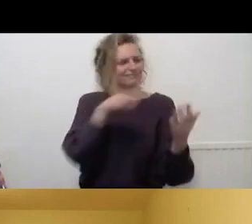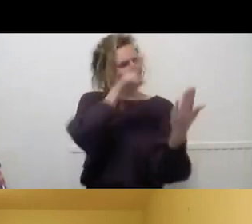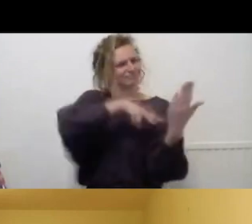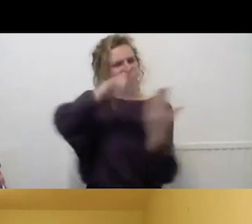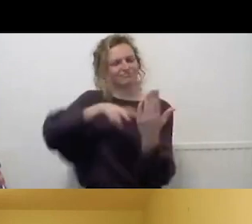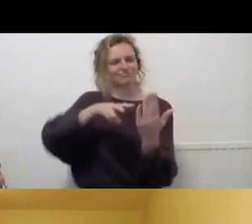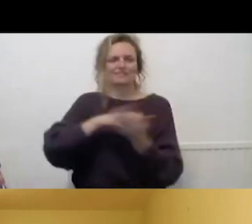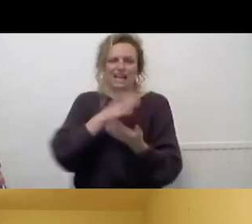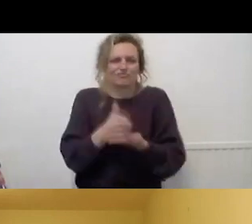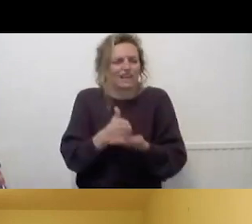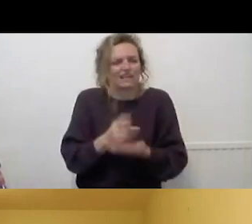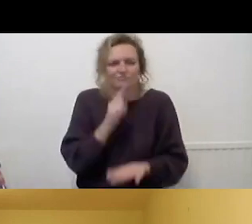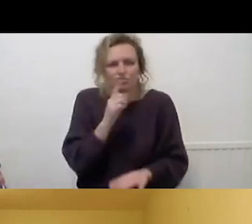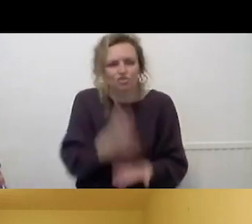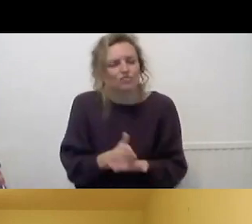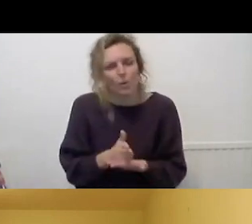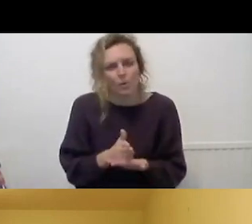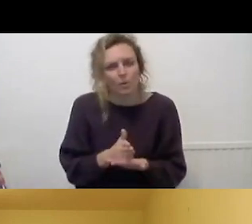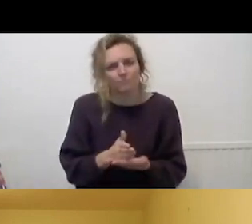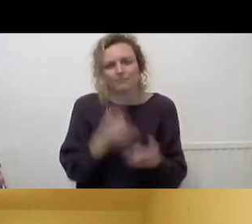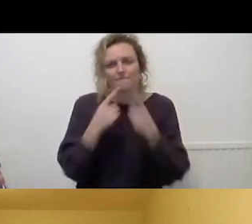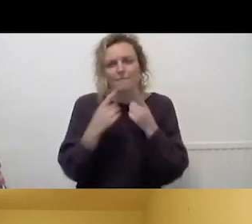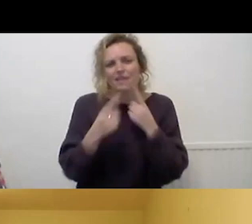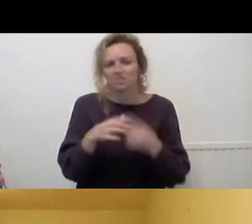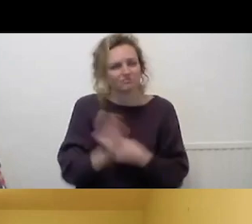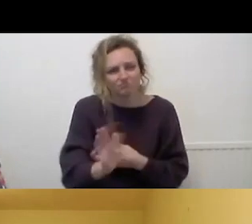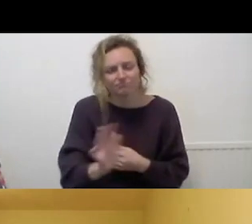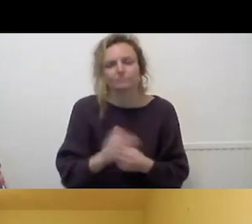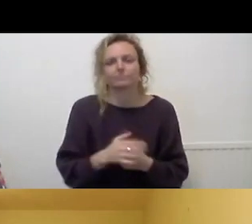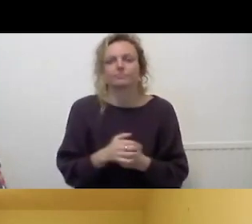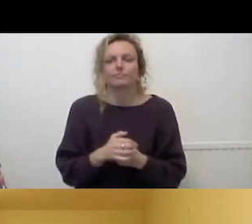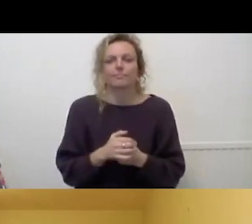the questions as we think it may cause trouble, like can your friends still have the vaccine